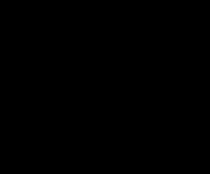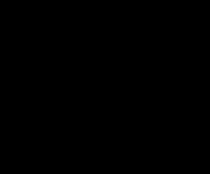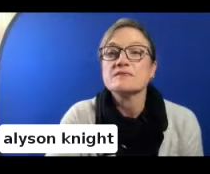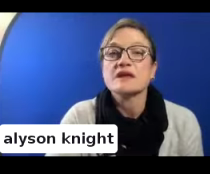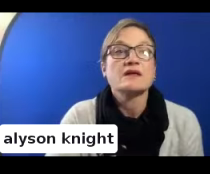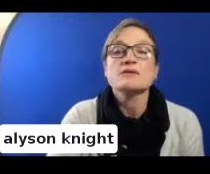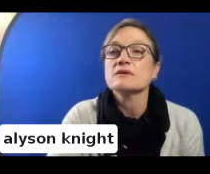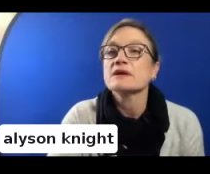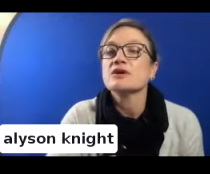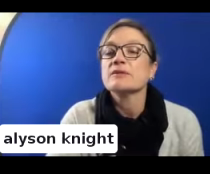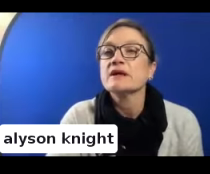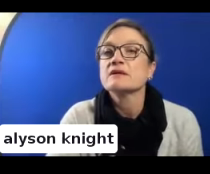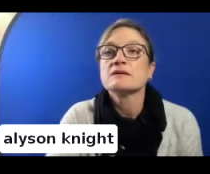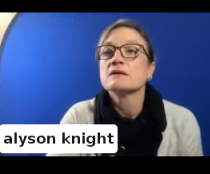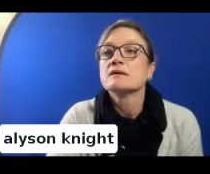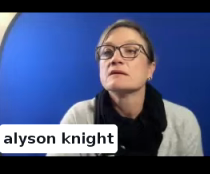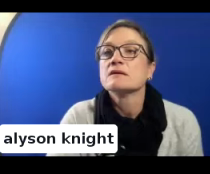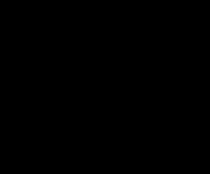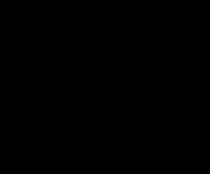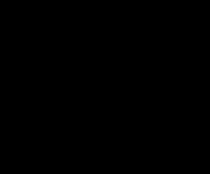Awesome. Thank you. Can you hear me? I can hear you.